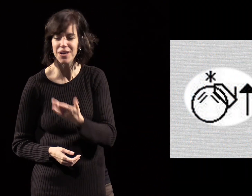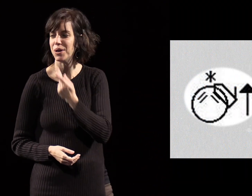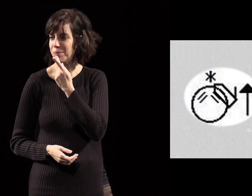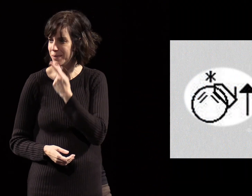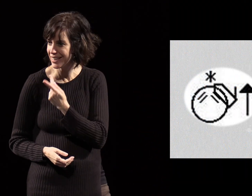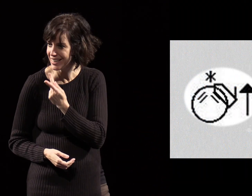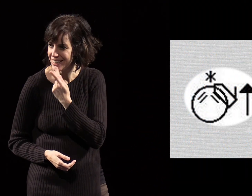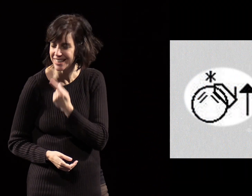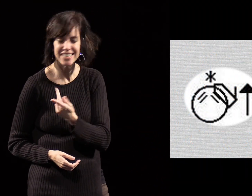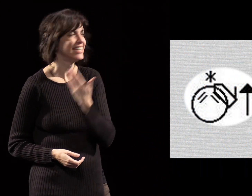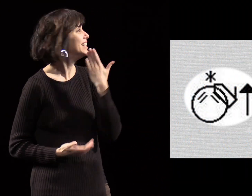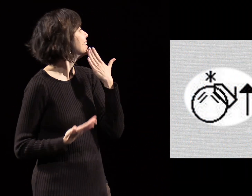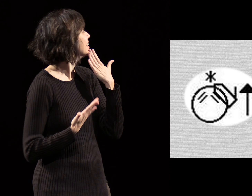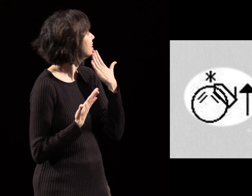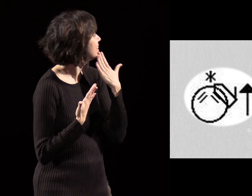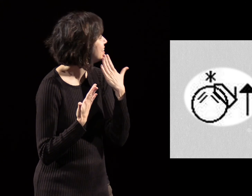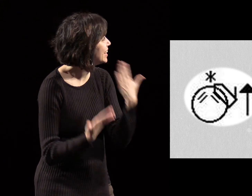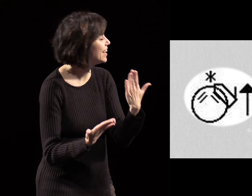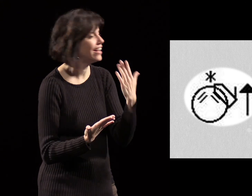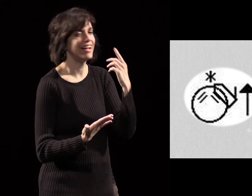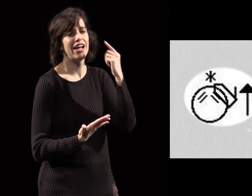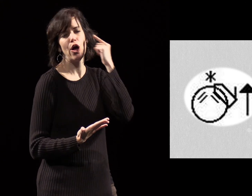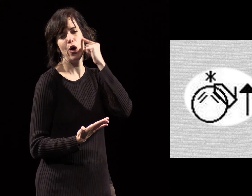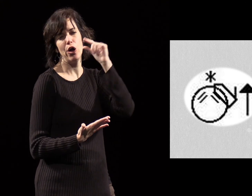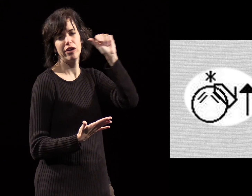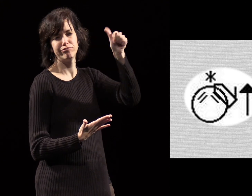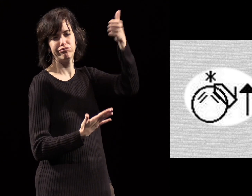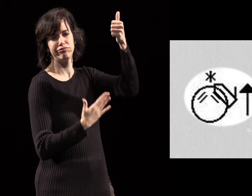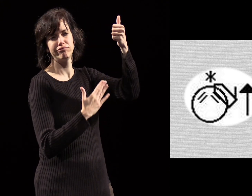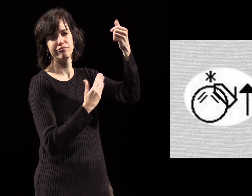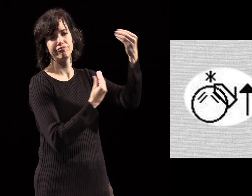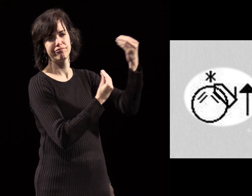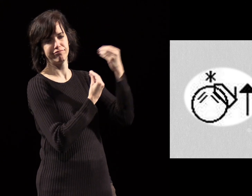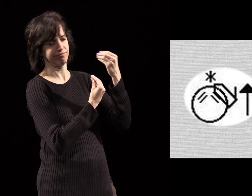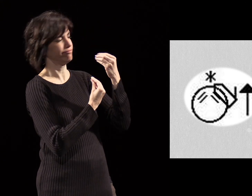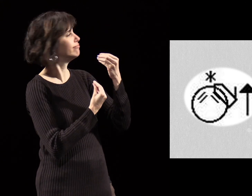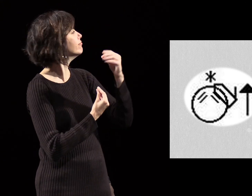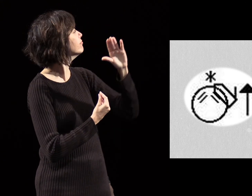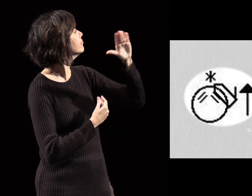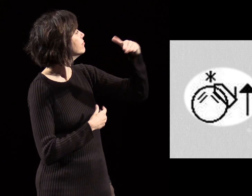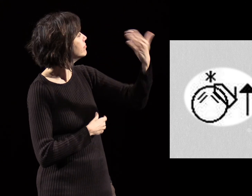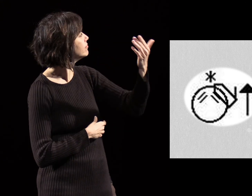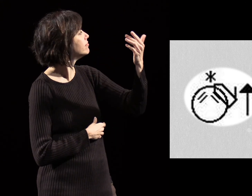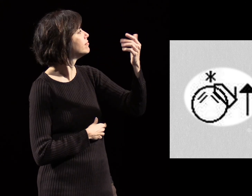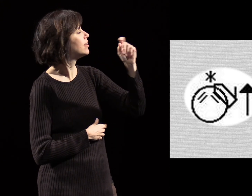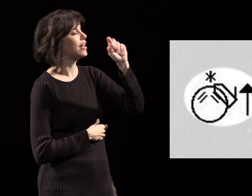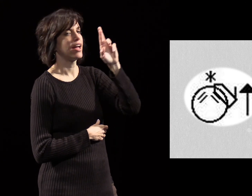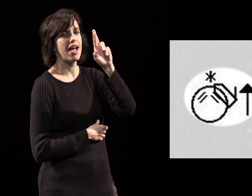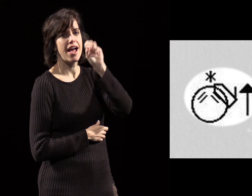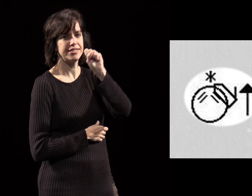to a few people, Patty, Ronice, Rachel, Peter Cook.